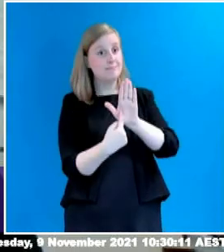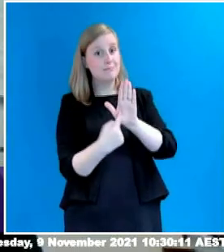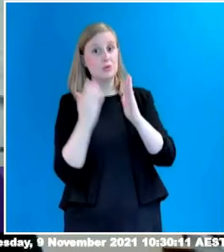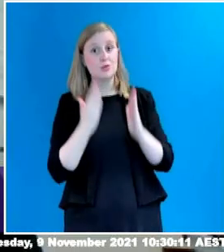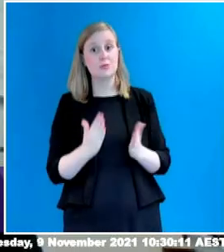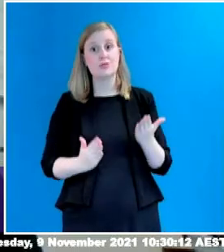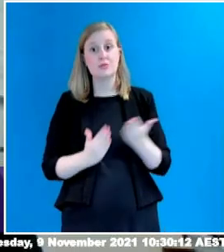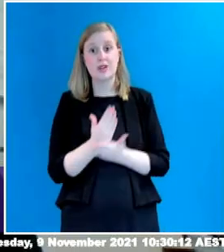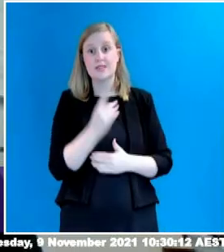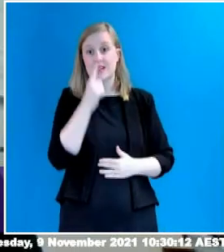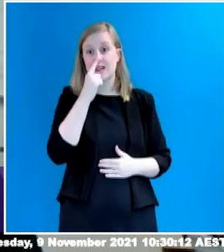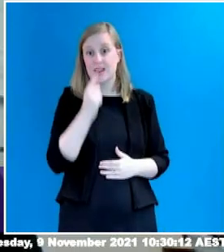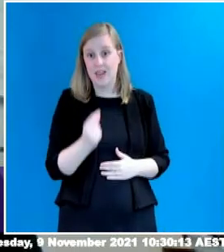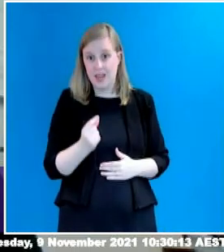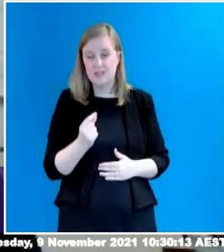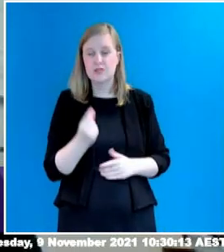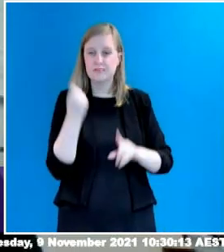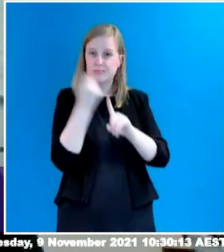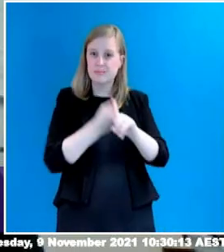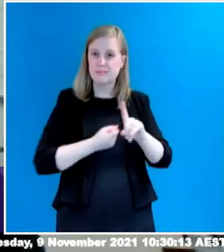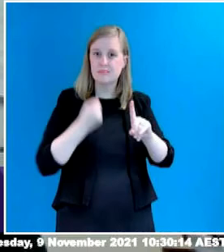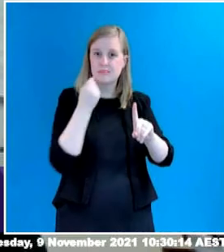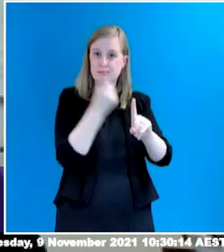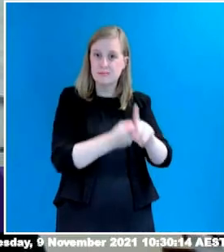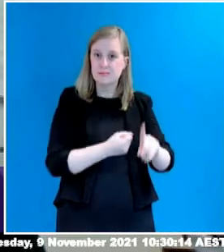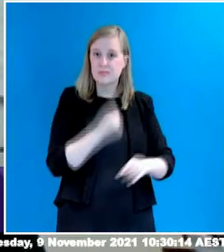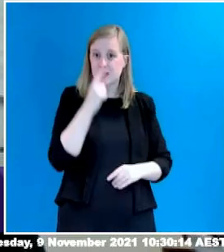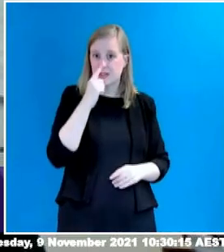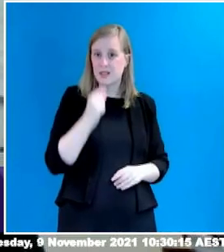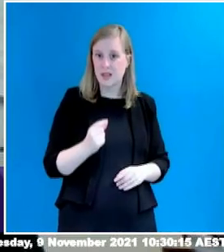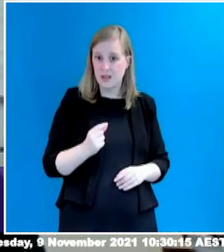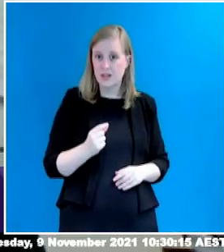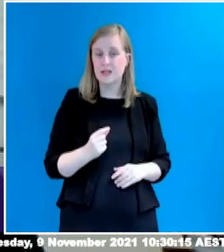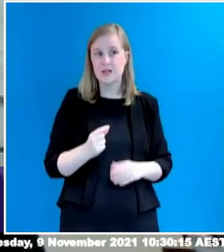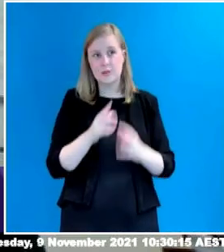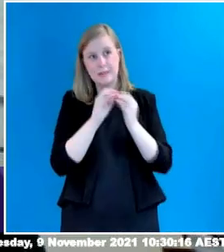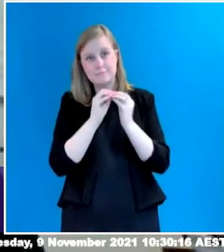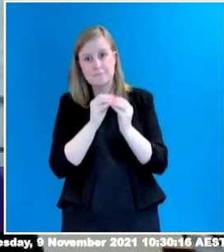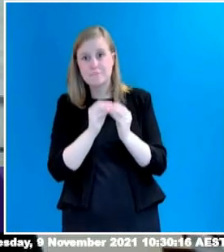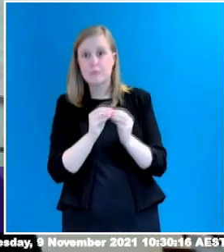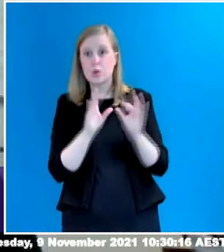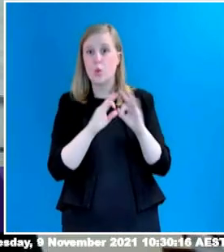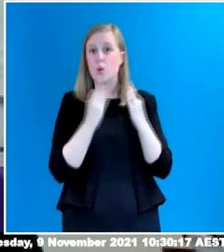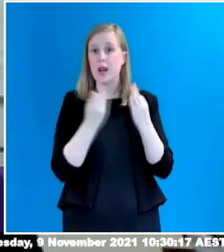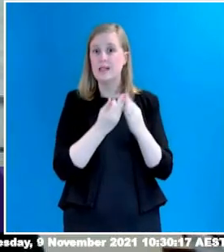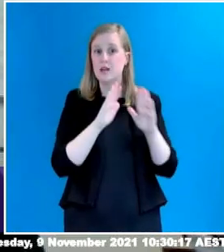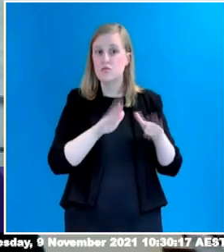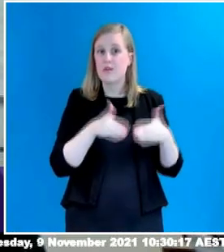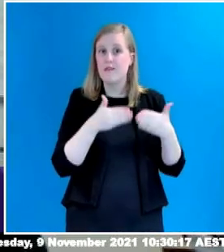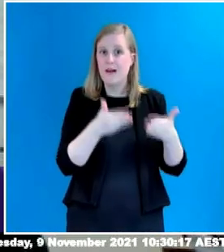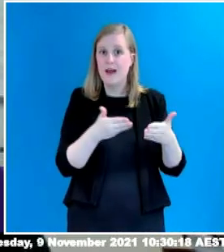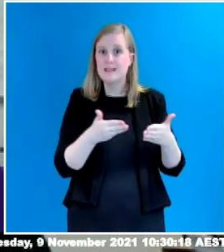us a vehicle to deal with providers, to deal with families, to deal with service